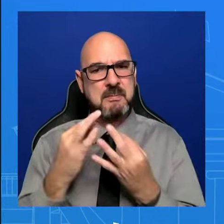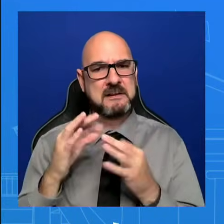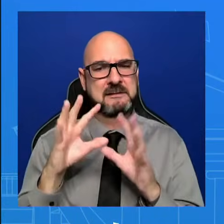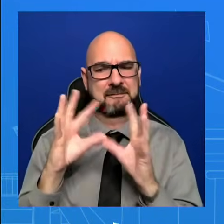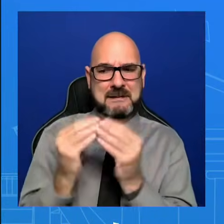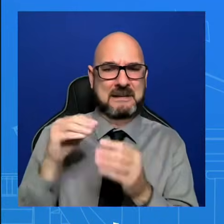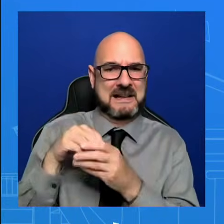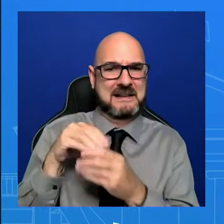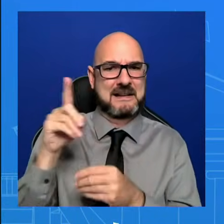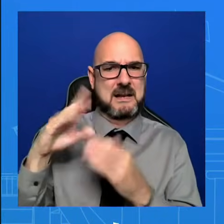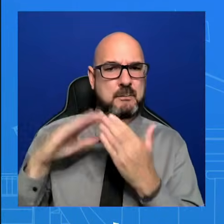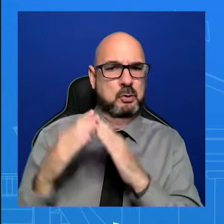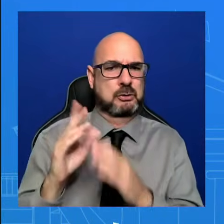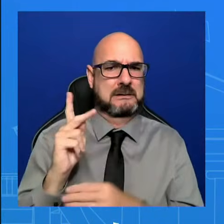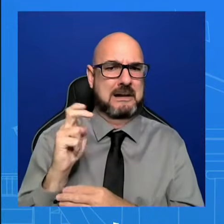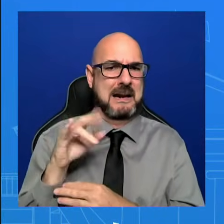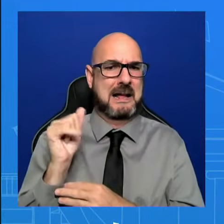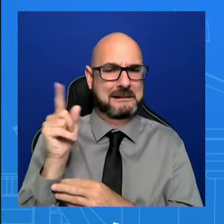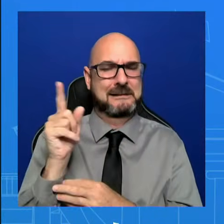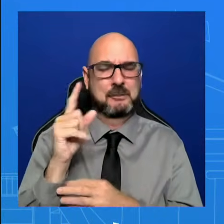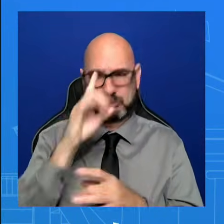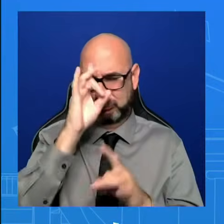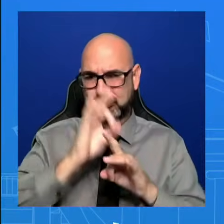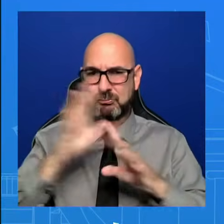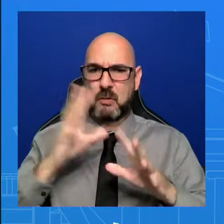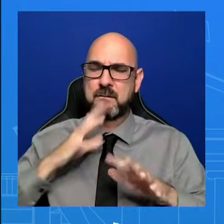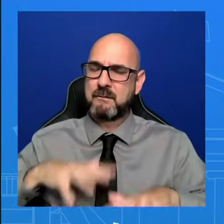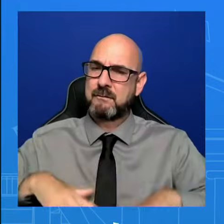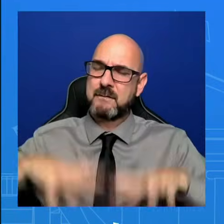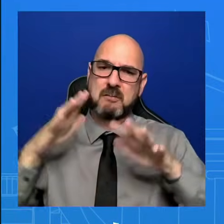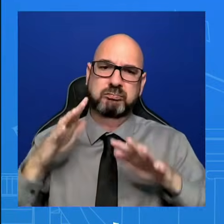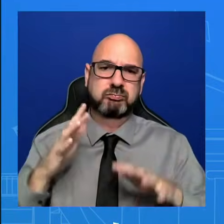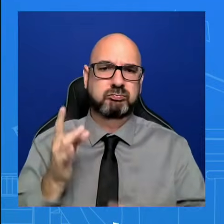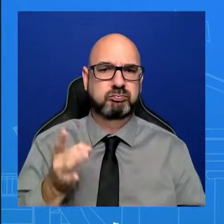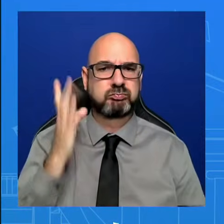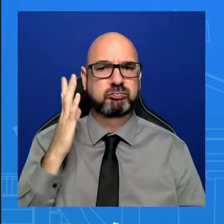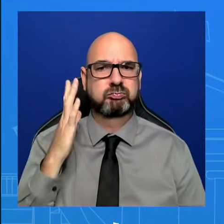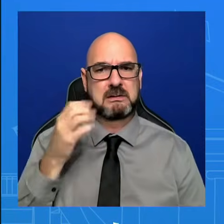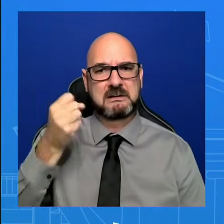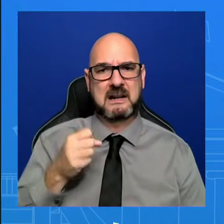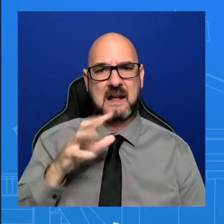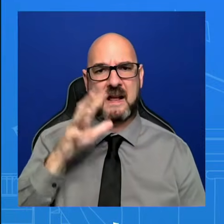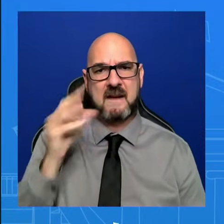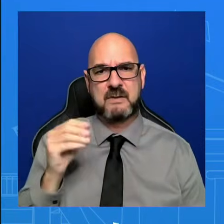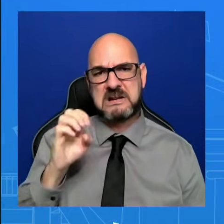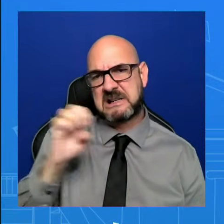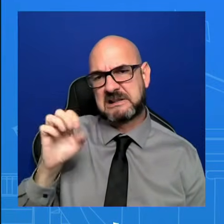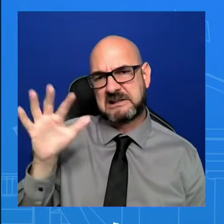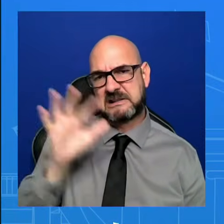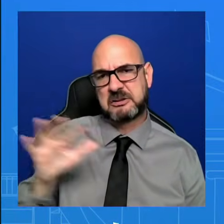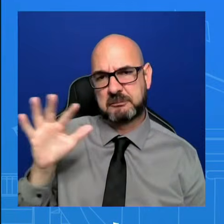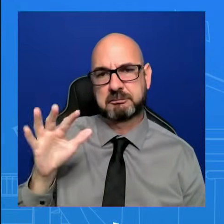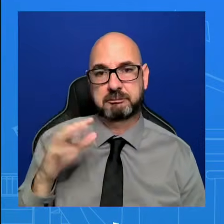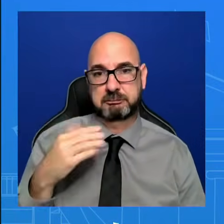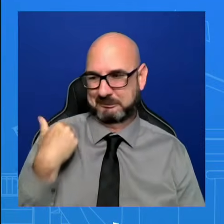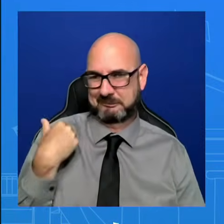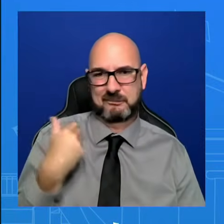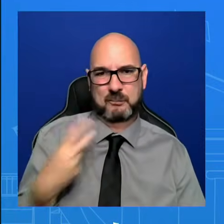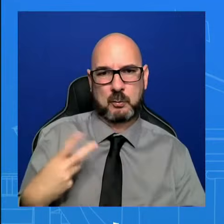by the catastrophic flooding in East Africa -- obviously not just Kenya -- over the past month. The U.S. is supporting some response efforts,